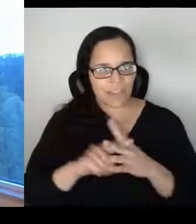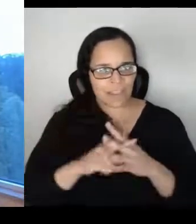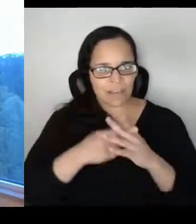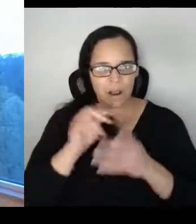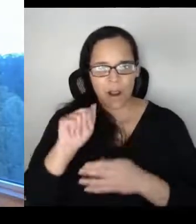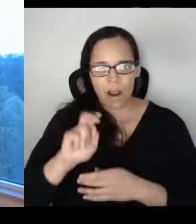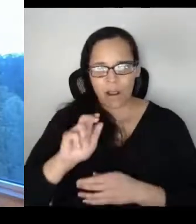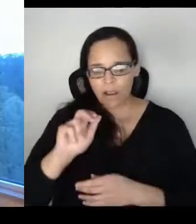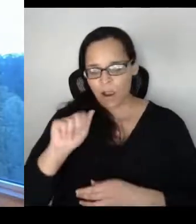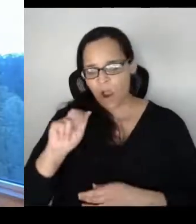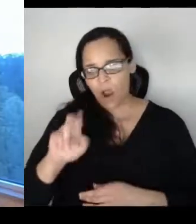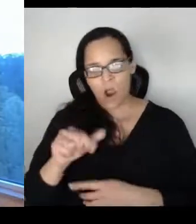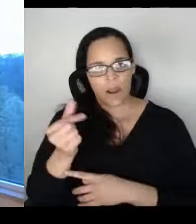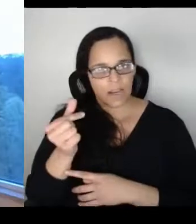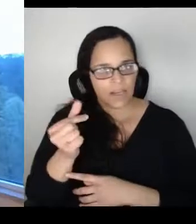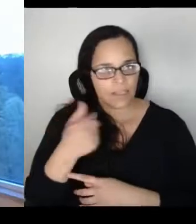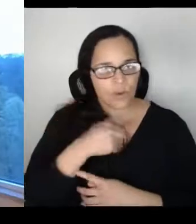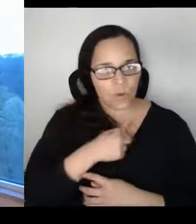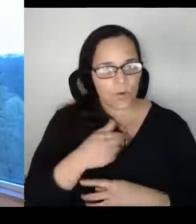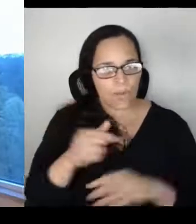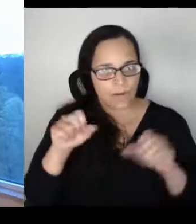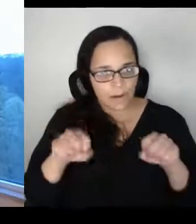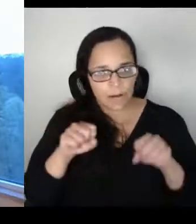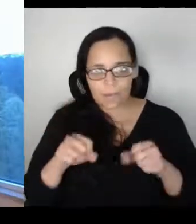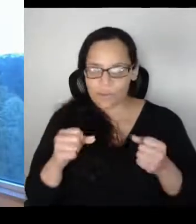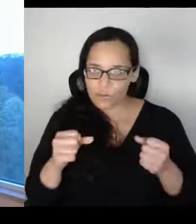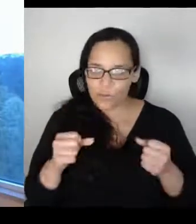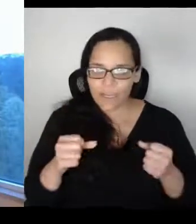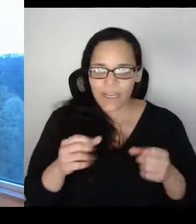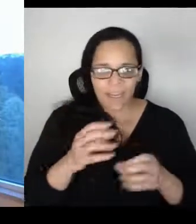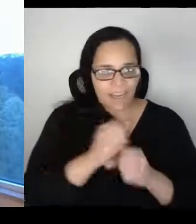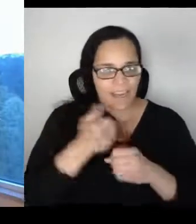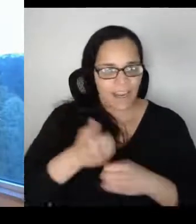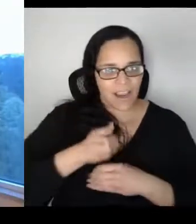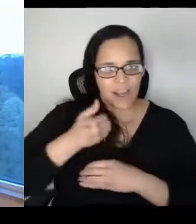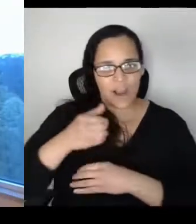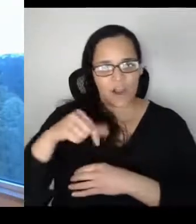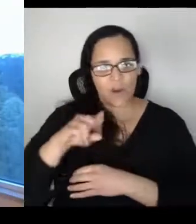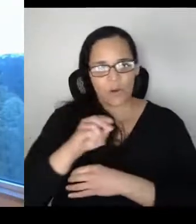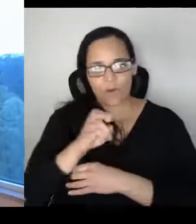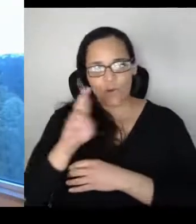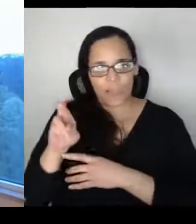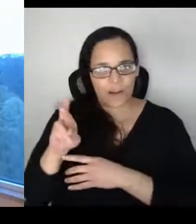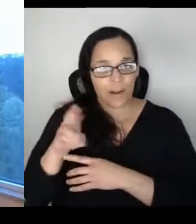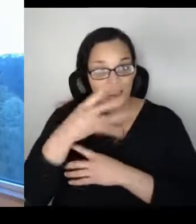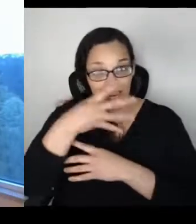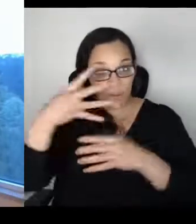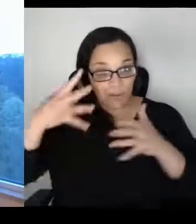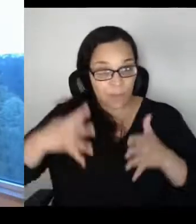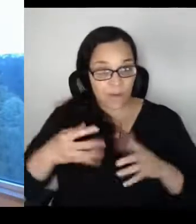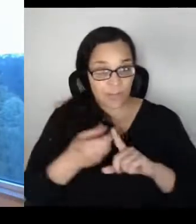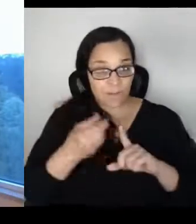we were able to get a young queer immigrant person from Venezuela, George from New York released